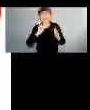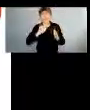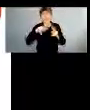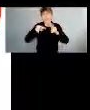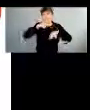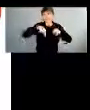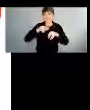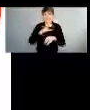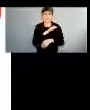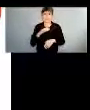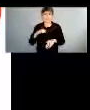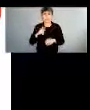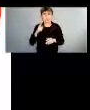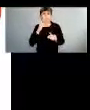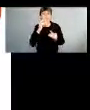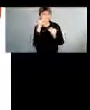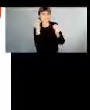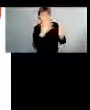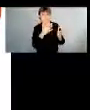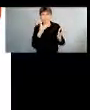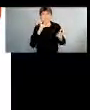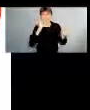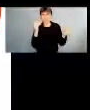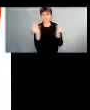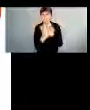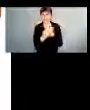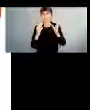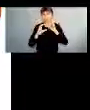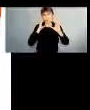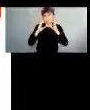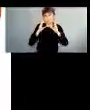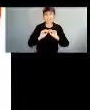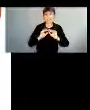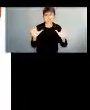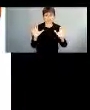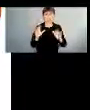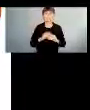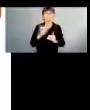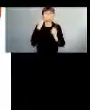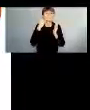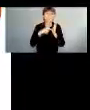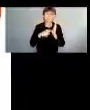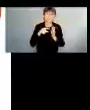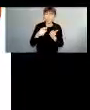in the assessment process. For example, if you were waiting for a confirmation letter